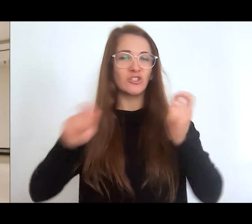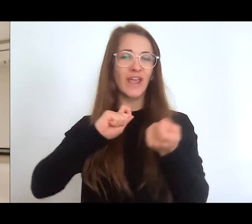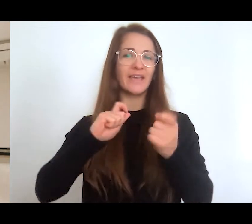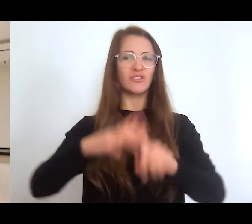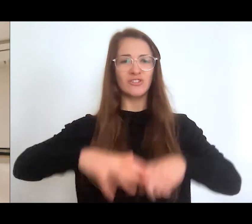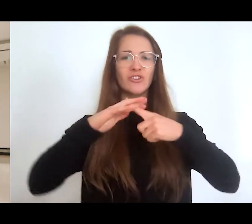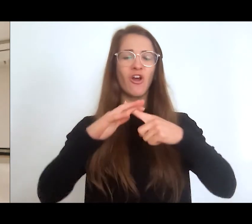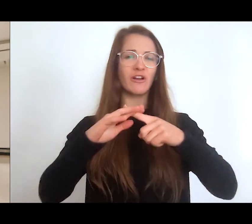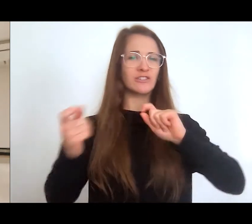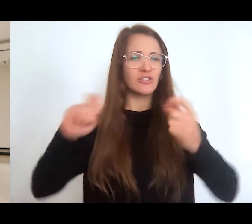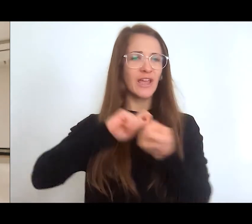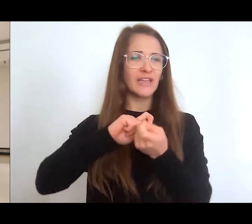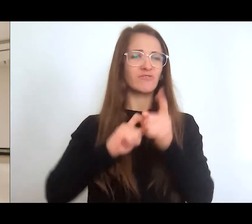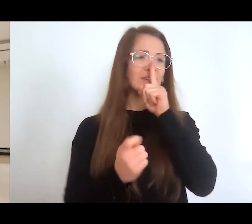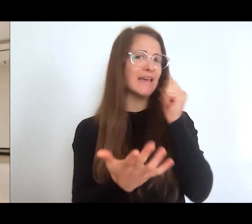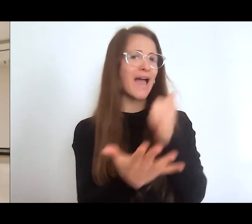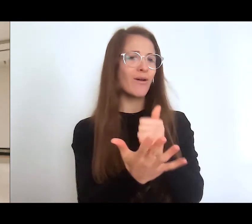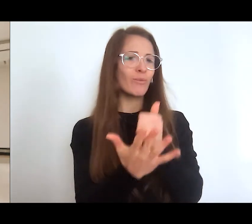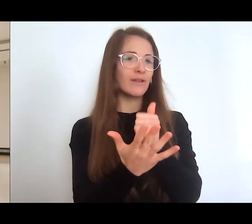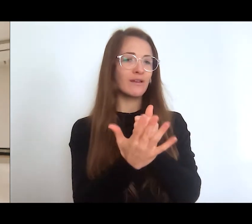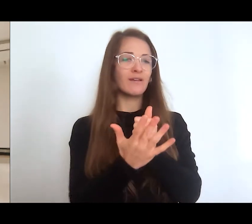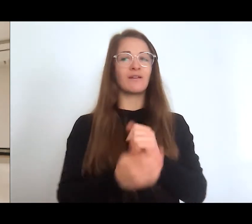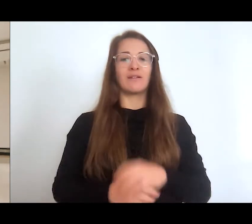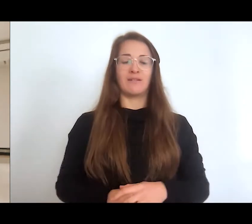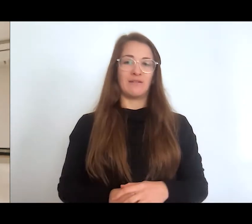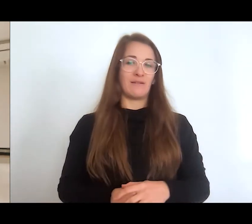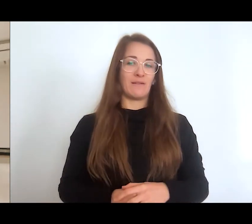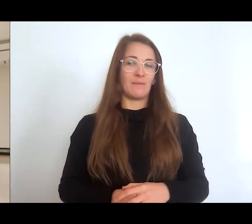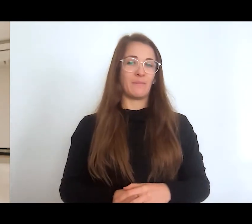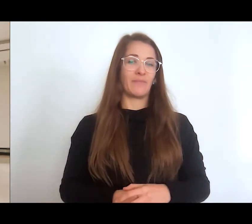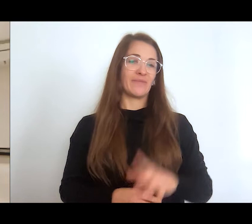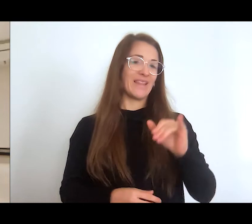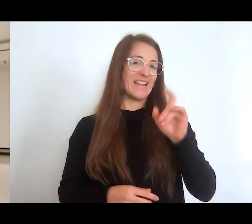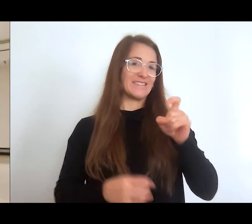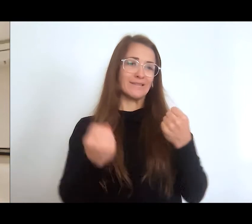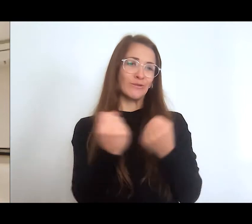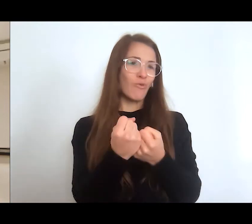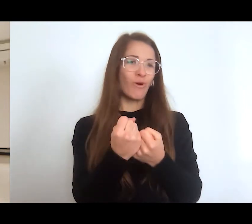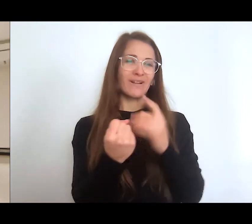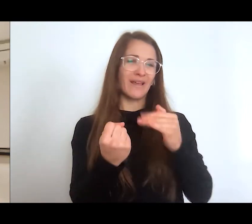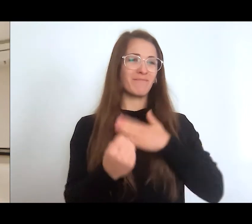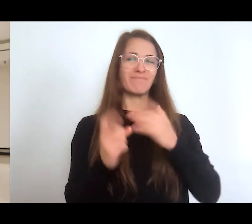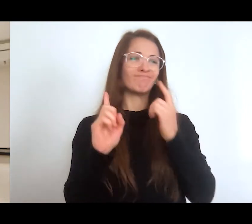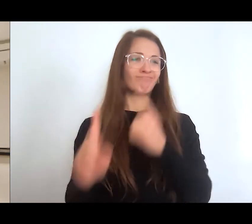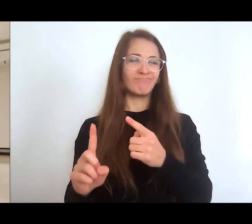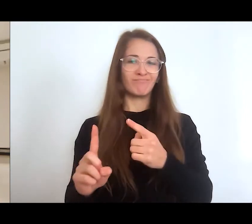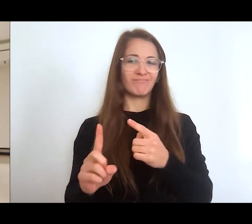EFFECT CHANGE AND IMPACT CHANGE AND I WOULD BE HELPFUL IN SYSTEMS THAT NEEDED SUPPORT.